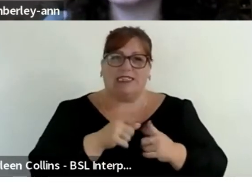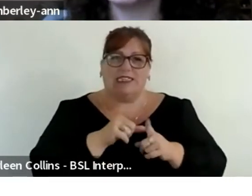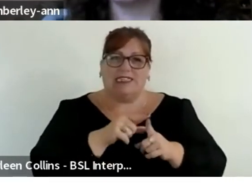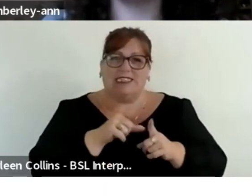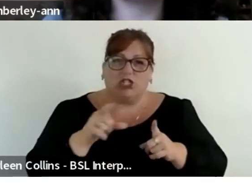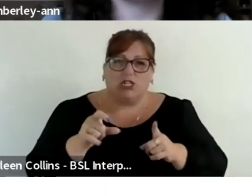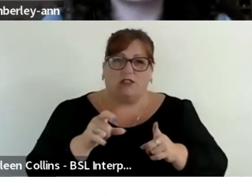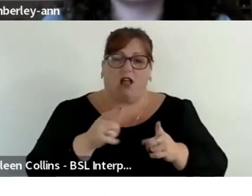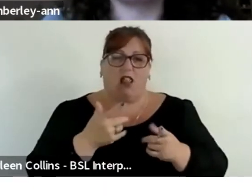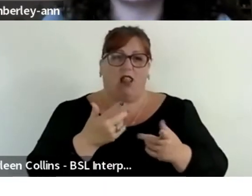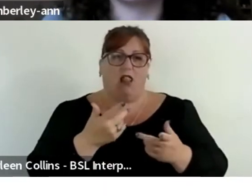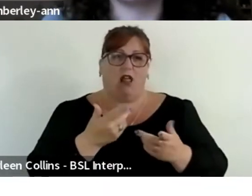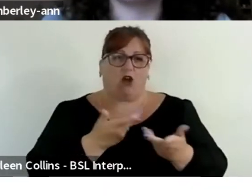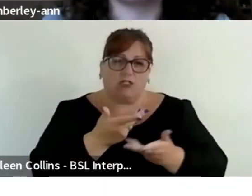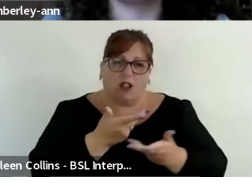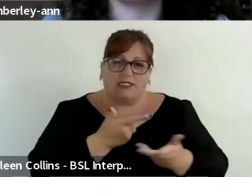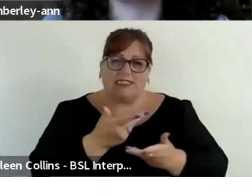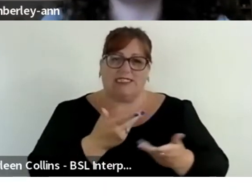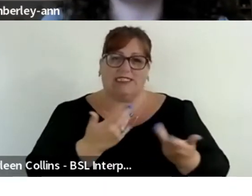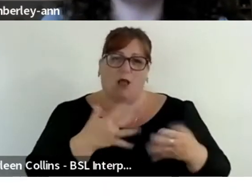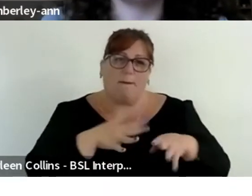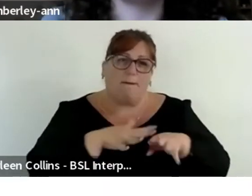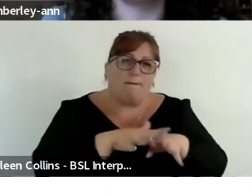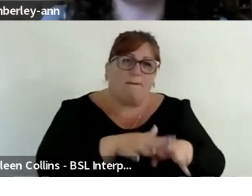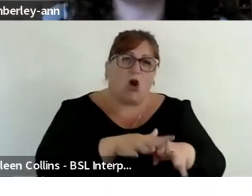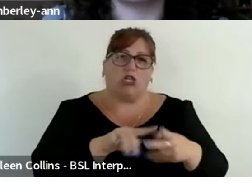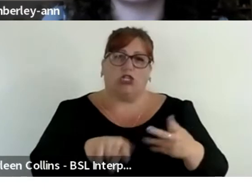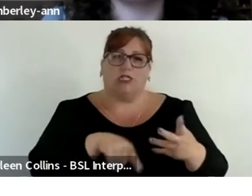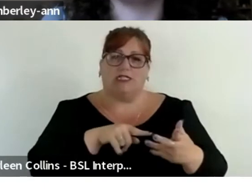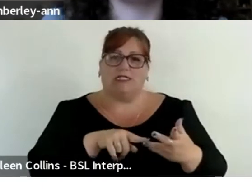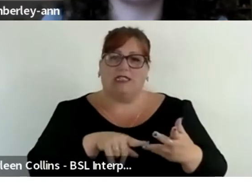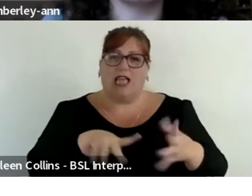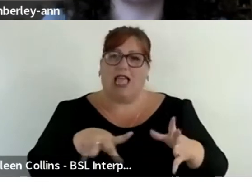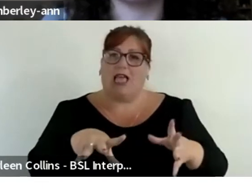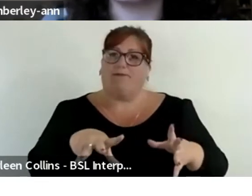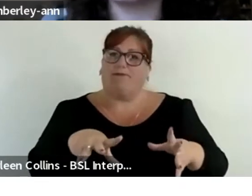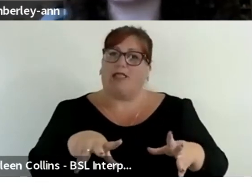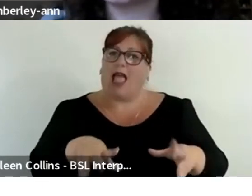all different kinds of business services to other clients, which are other businesses.